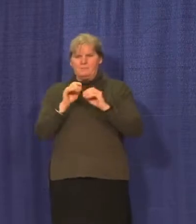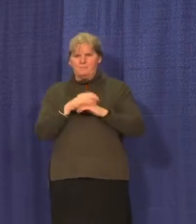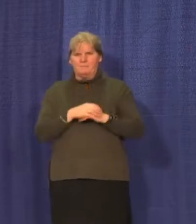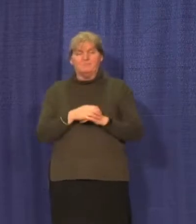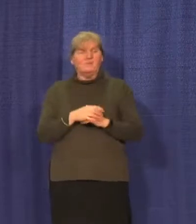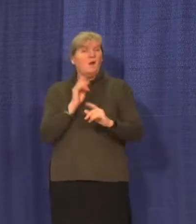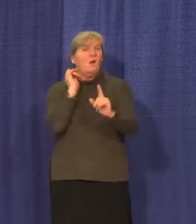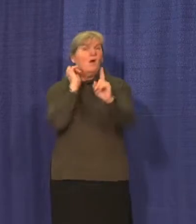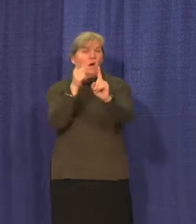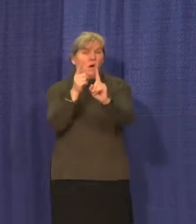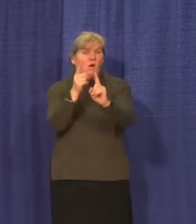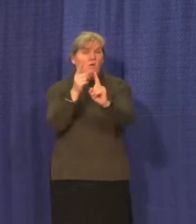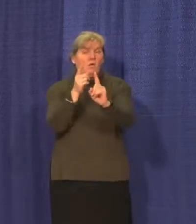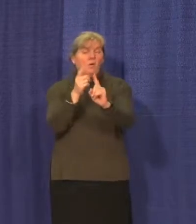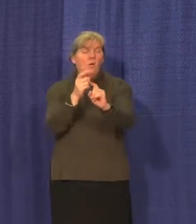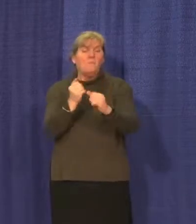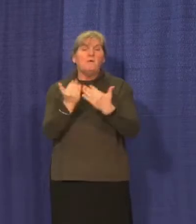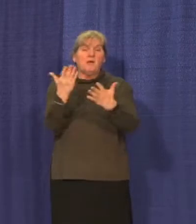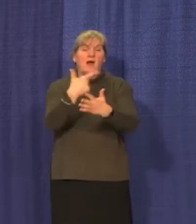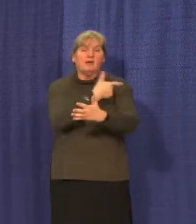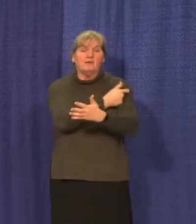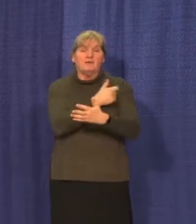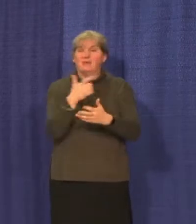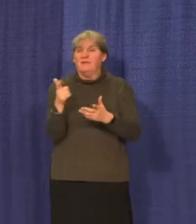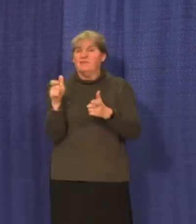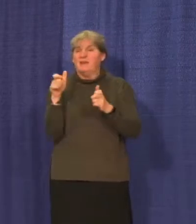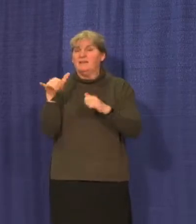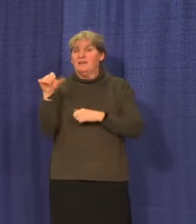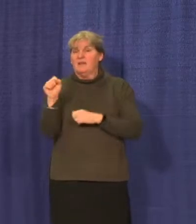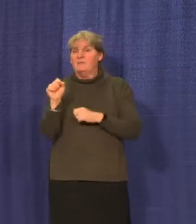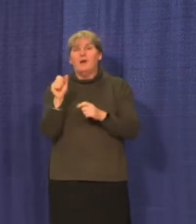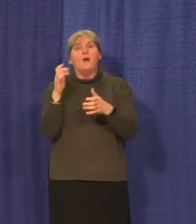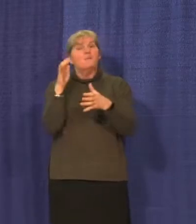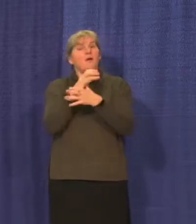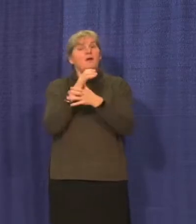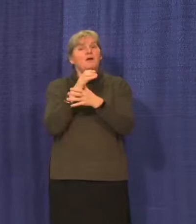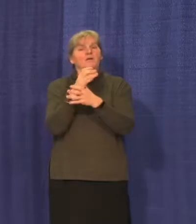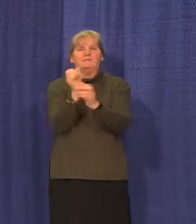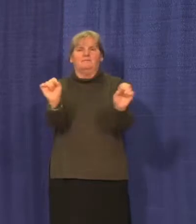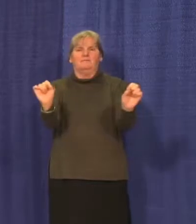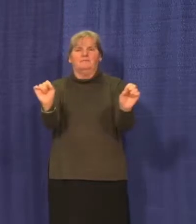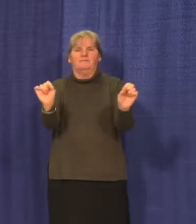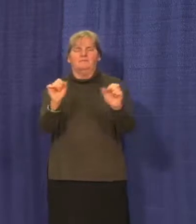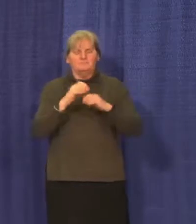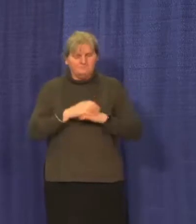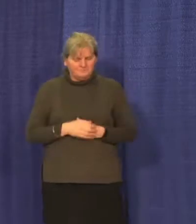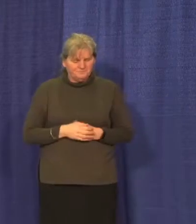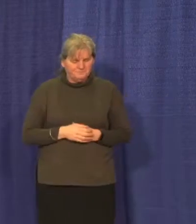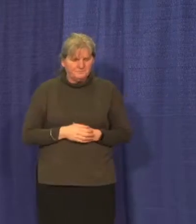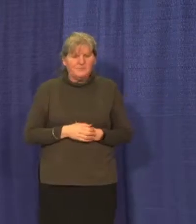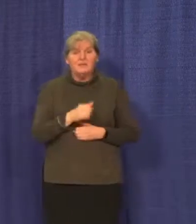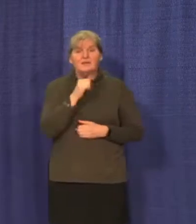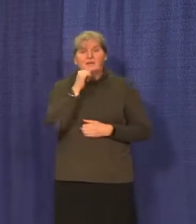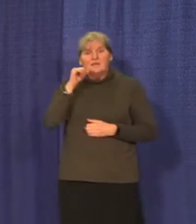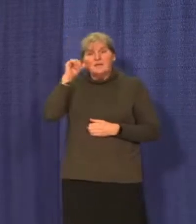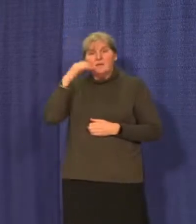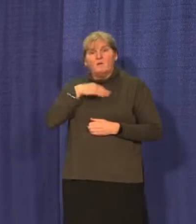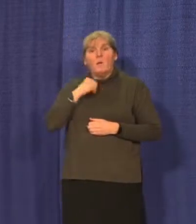vaccine as quickly as possible, but our priority is to do it in the safest way possible. Our clinic in Whitehorse opened